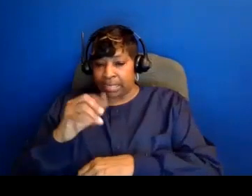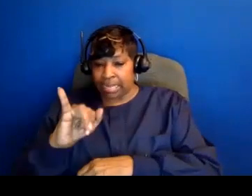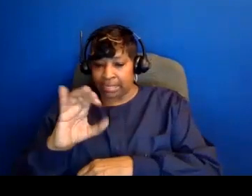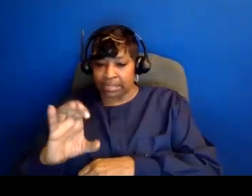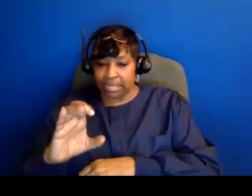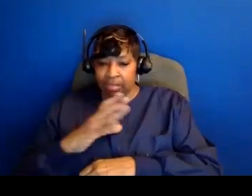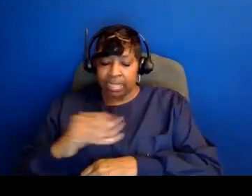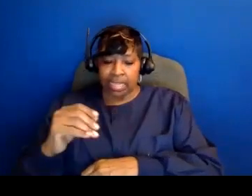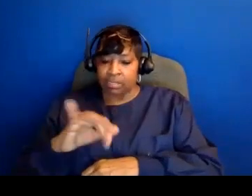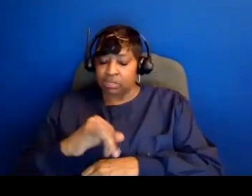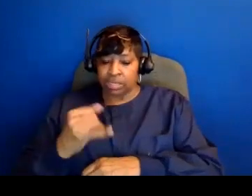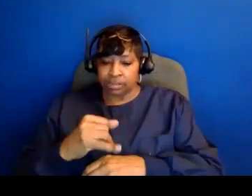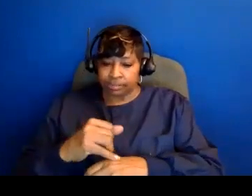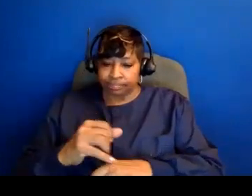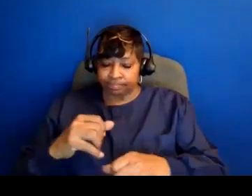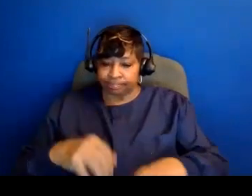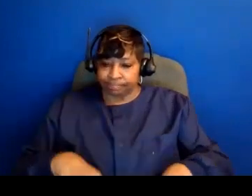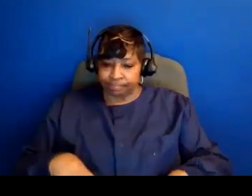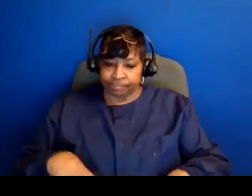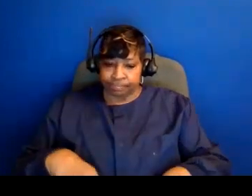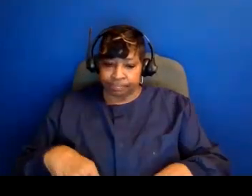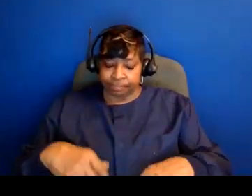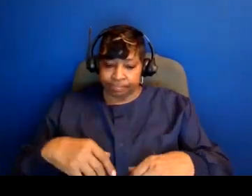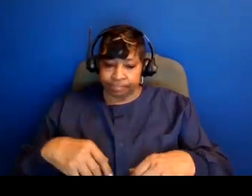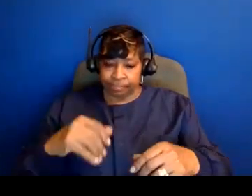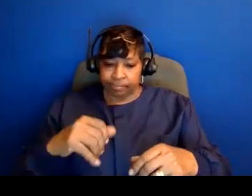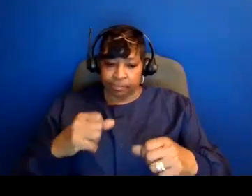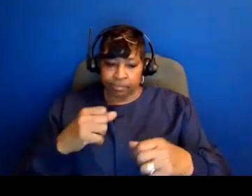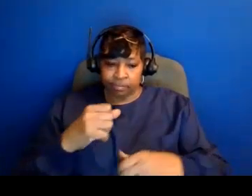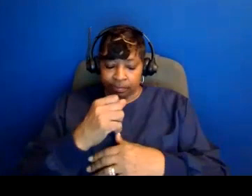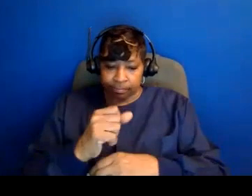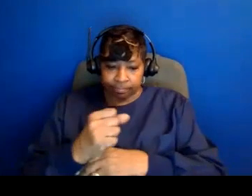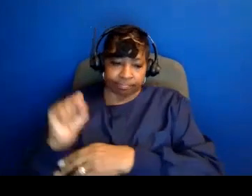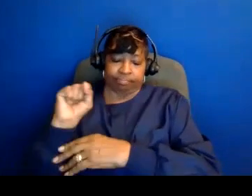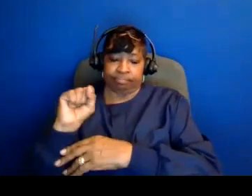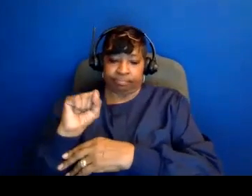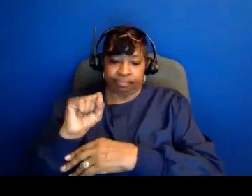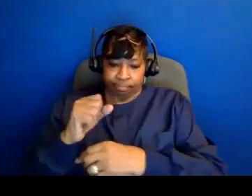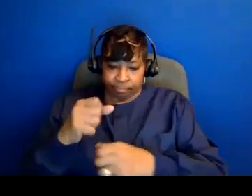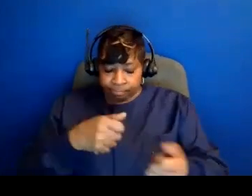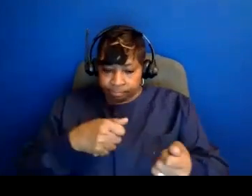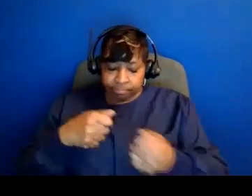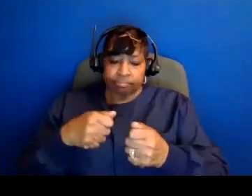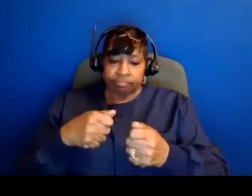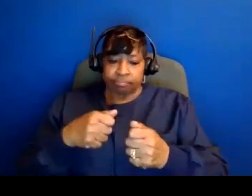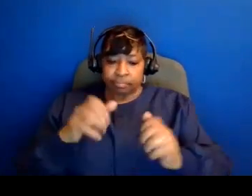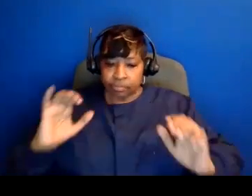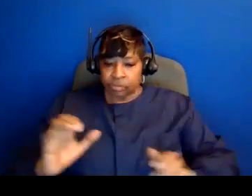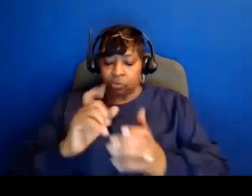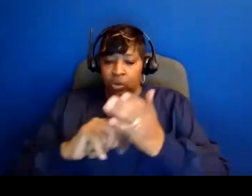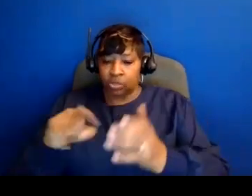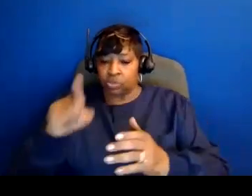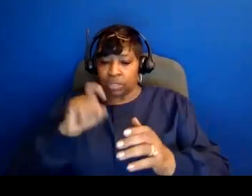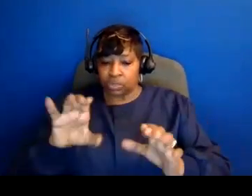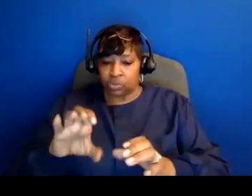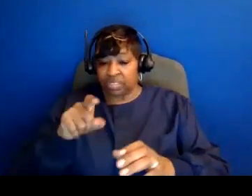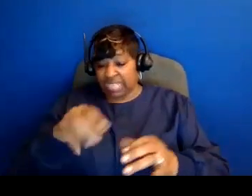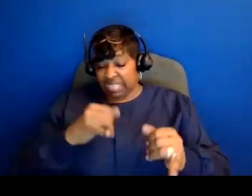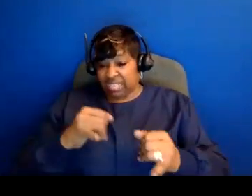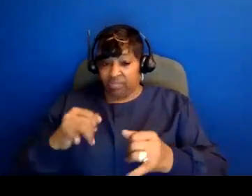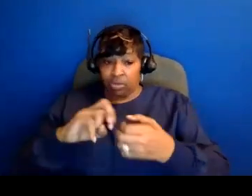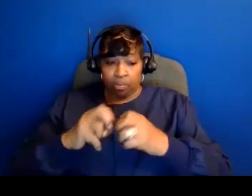lauravanpuymbrouck: symbolic ableism, or in symbolic ableists have high explicit prejudice as well as high implicit prejudice.